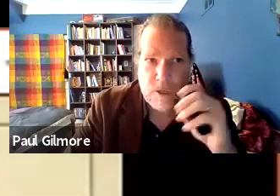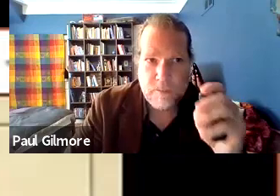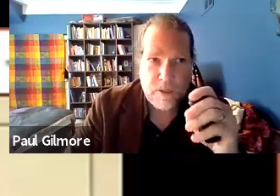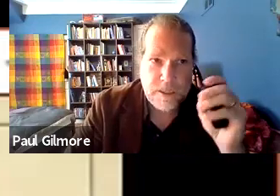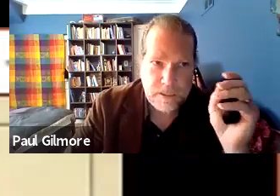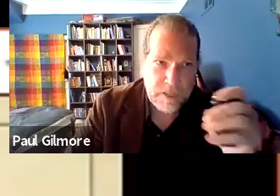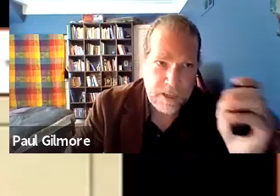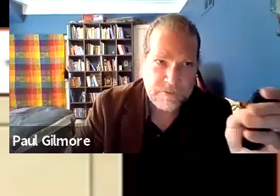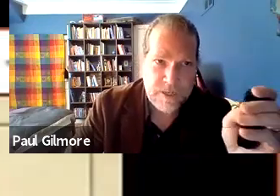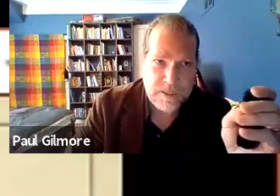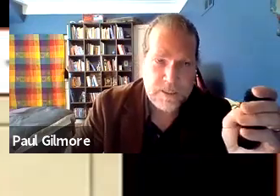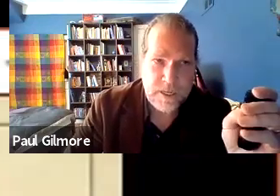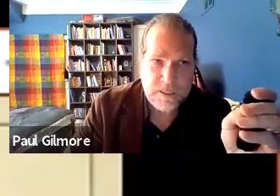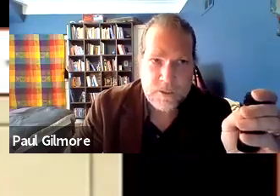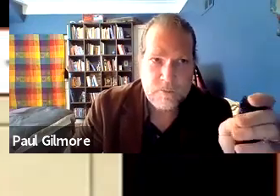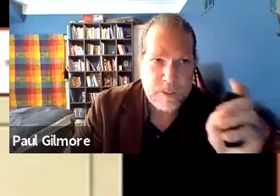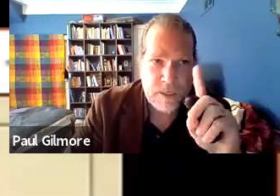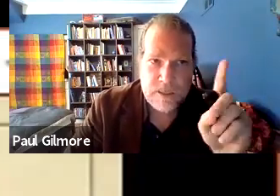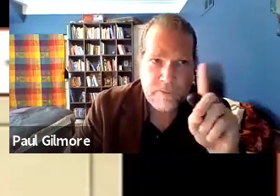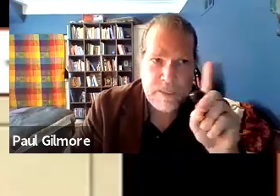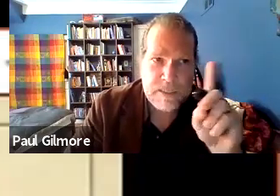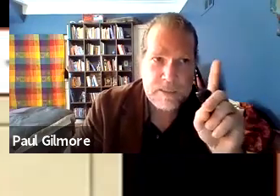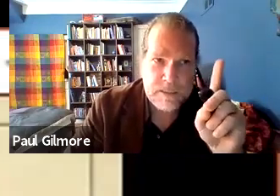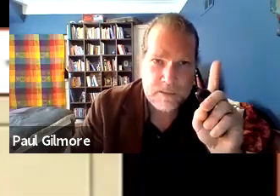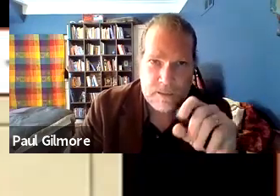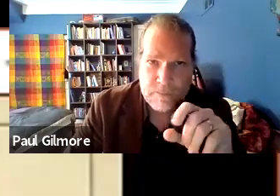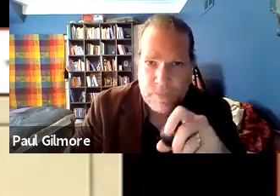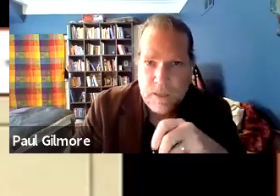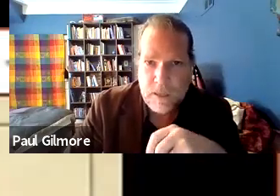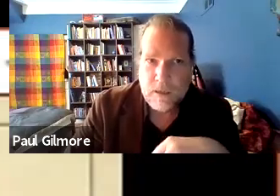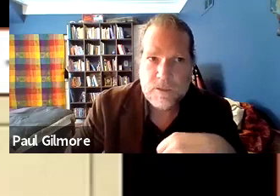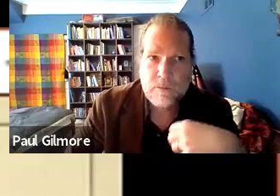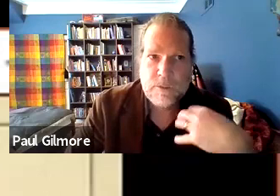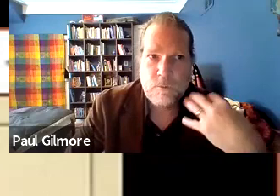could come here even after 1882. But they could never be citizens, because there was a